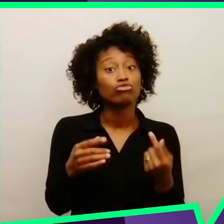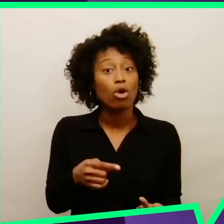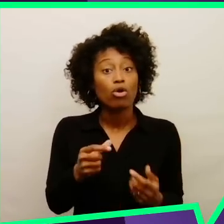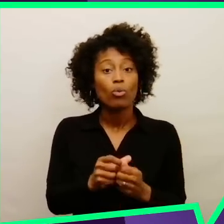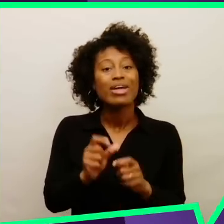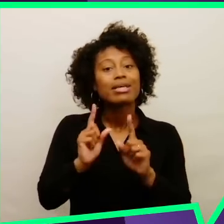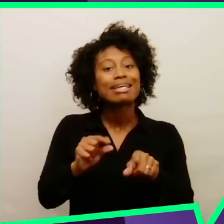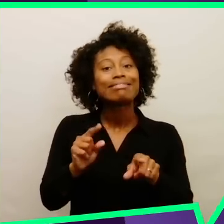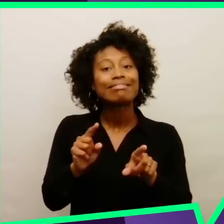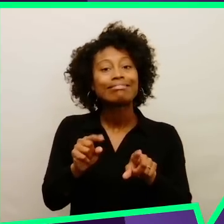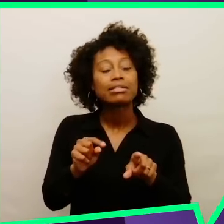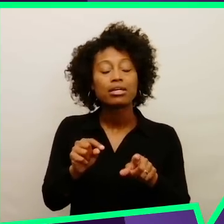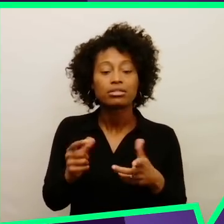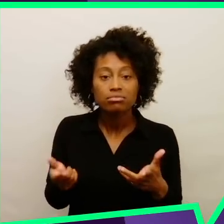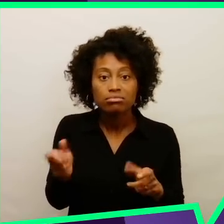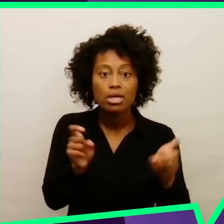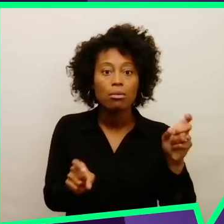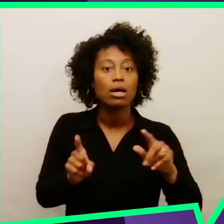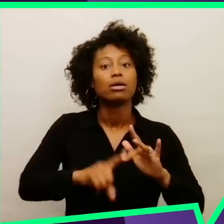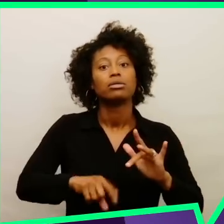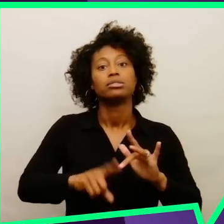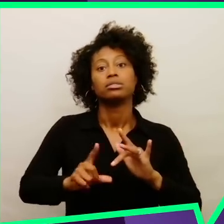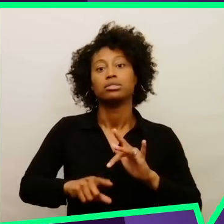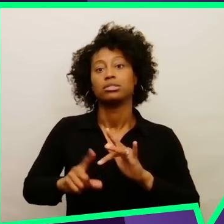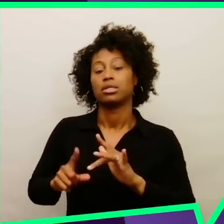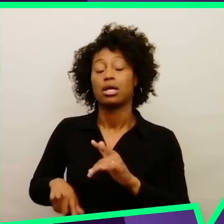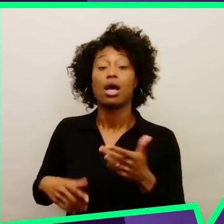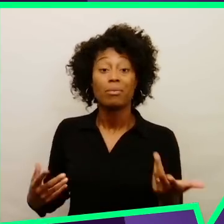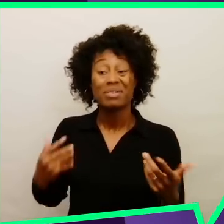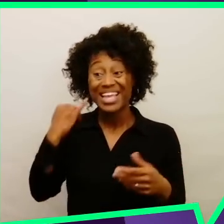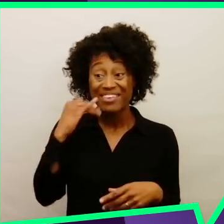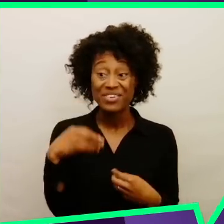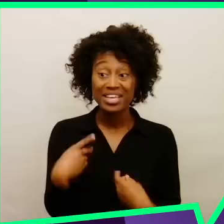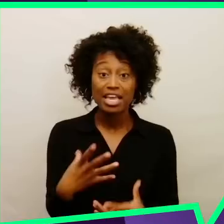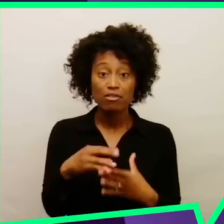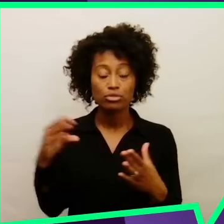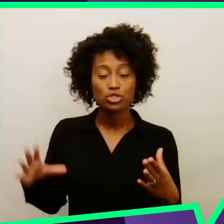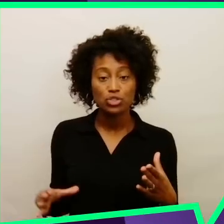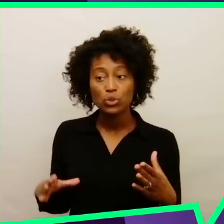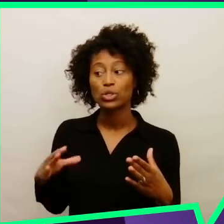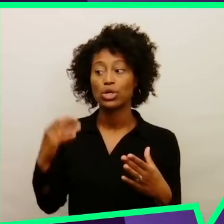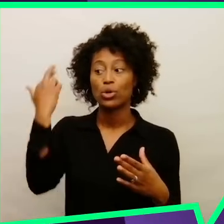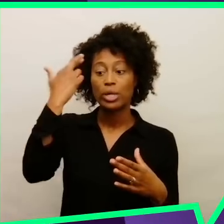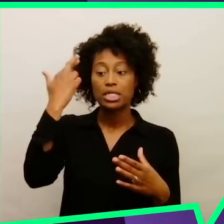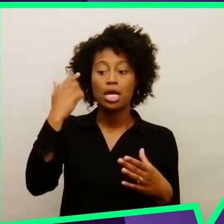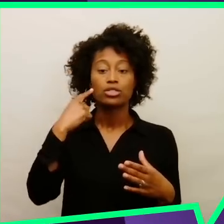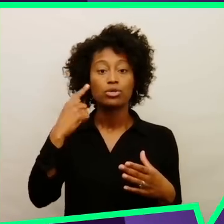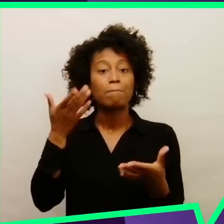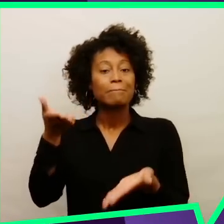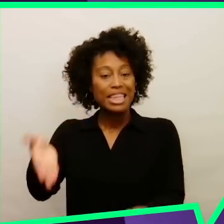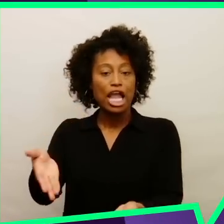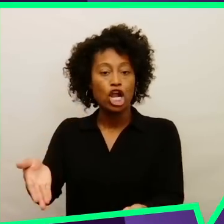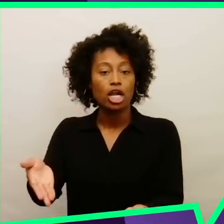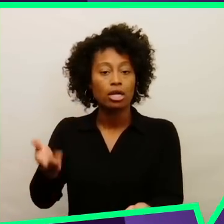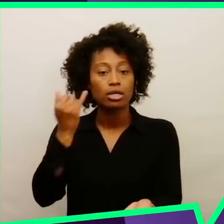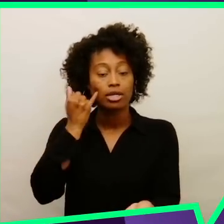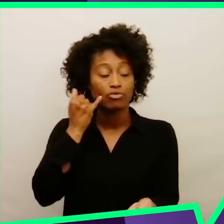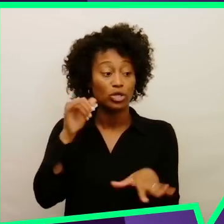And by giving students these opportunities that they're passionate about, it gives them reasons to be there. Just like we look at traditional athletics--